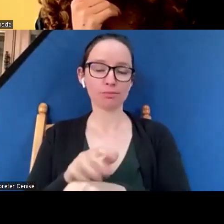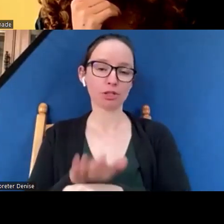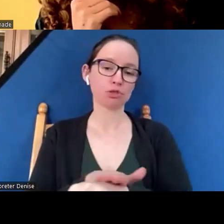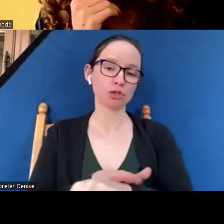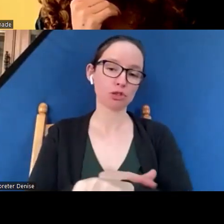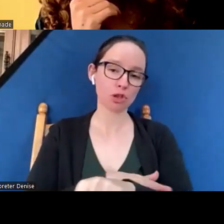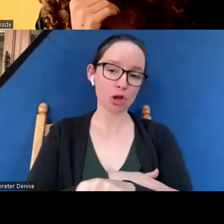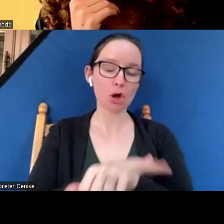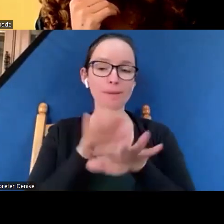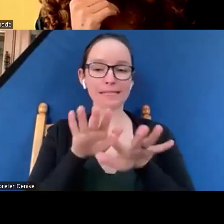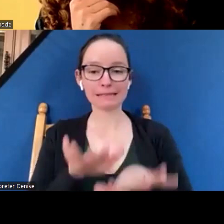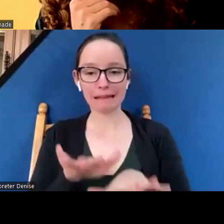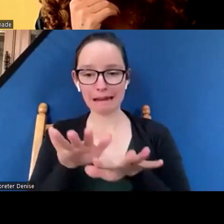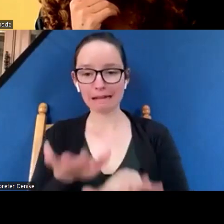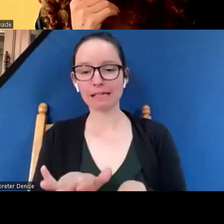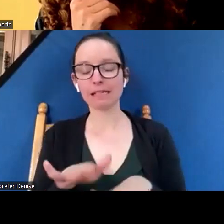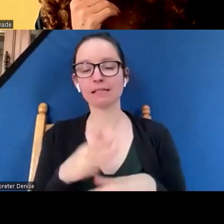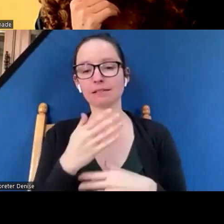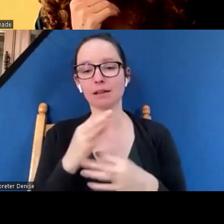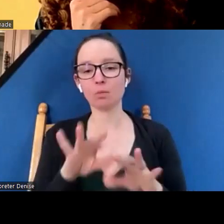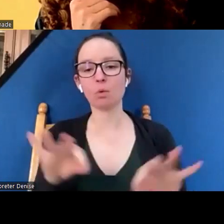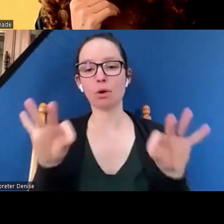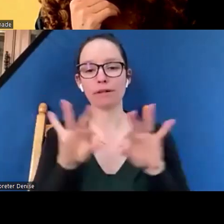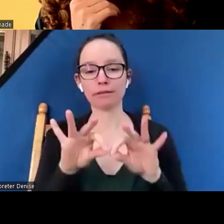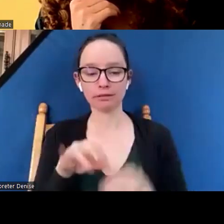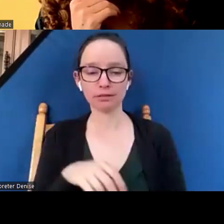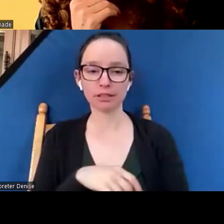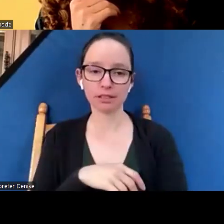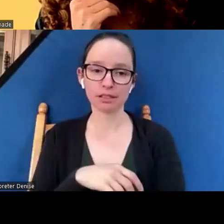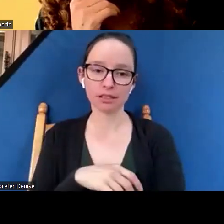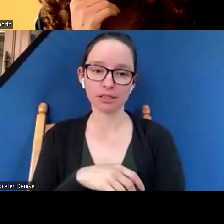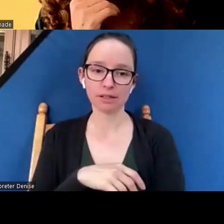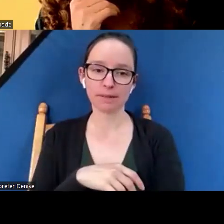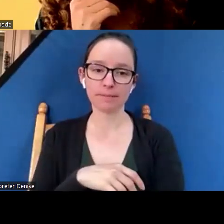And you know, maybe graduate students can tackle those those